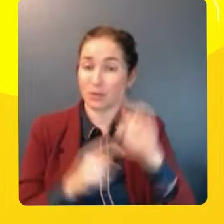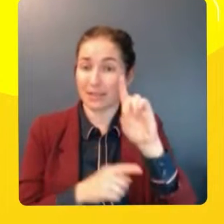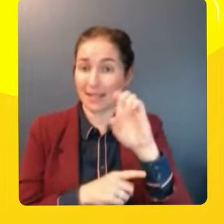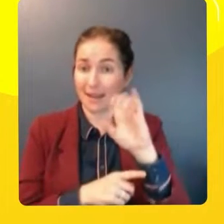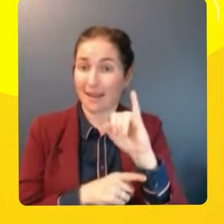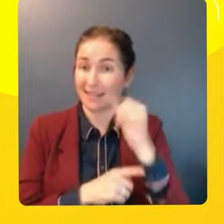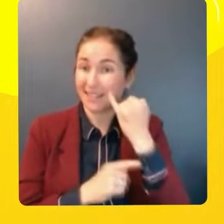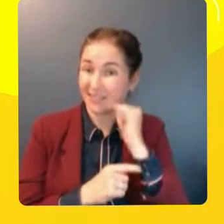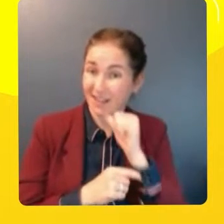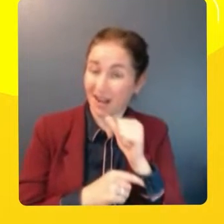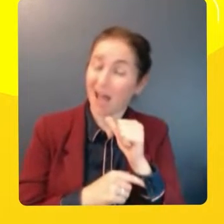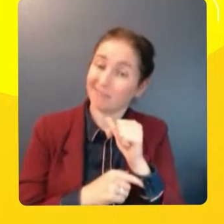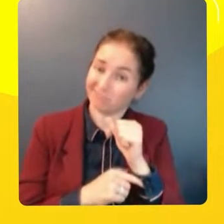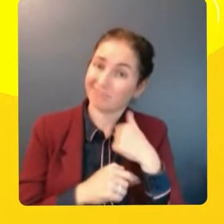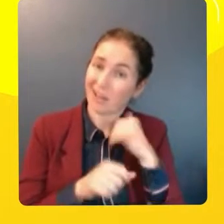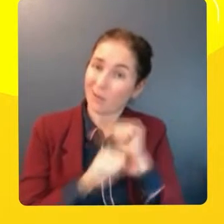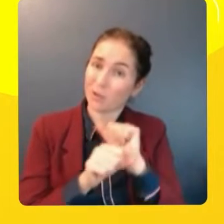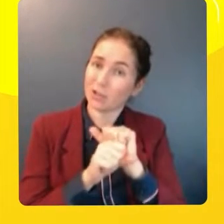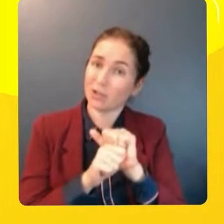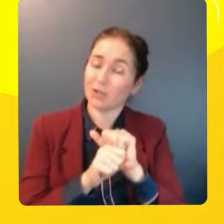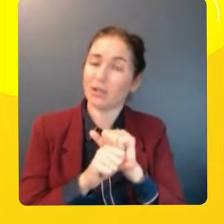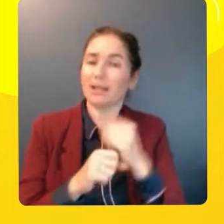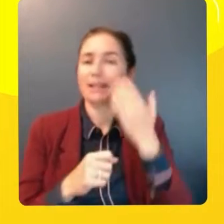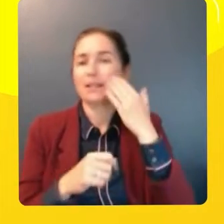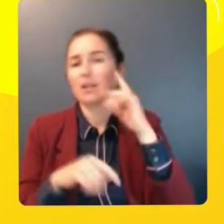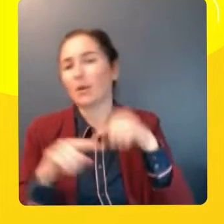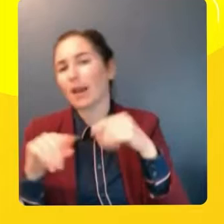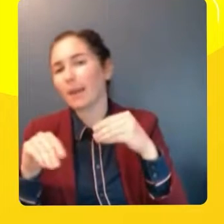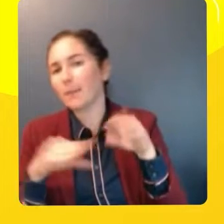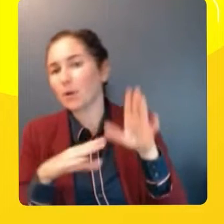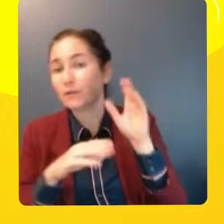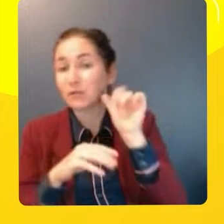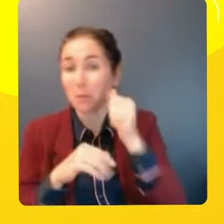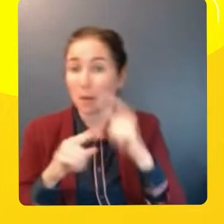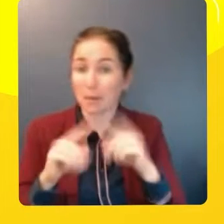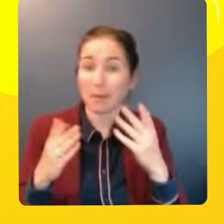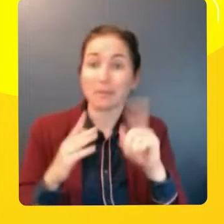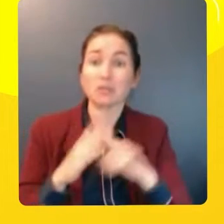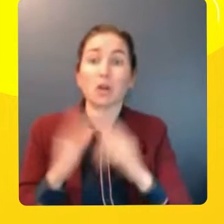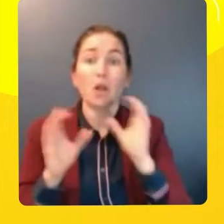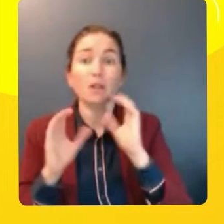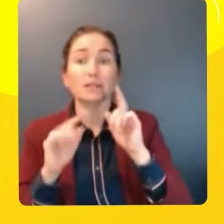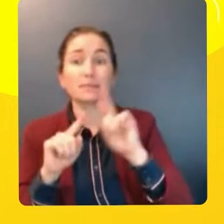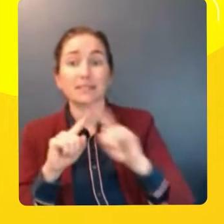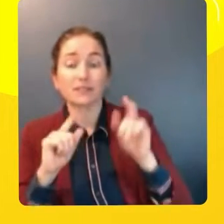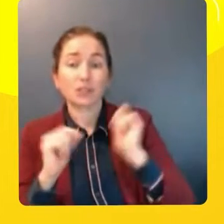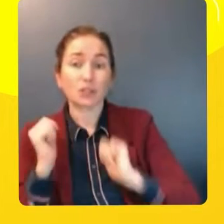Yeah, sure, you can move tomorrow, but maybe you can start looking at some different shows and different podcasts wholesome.